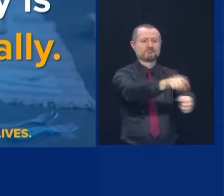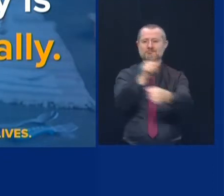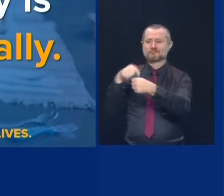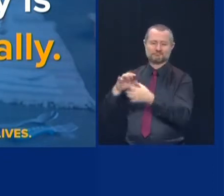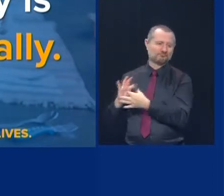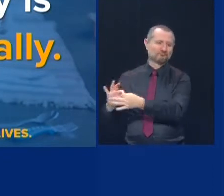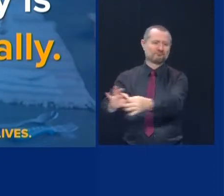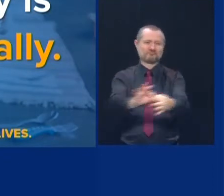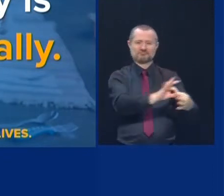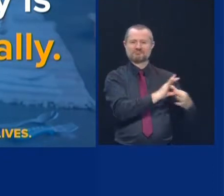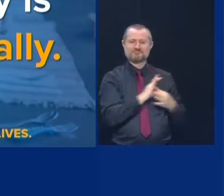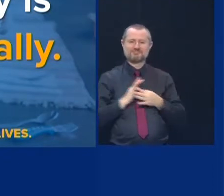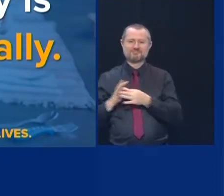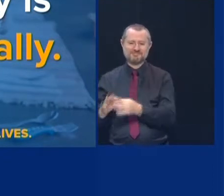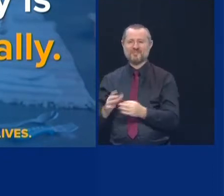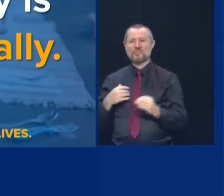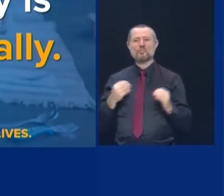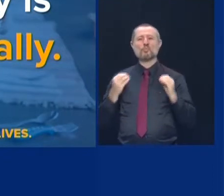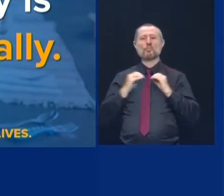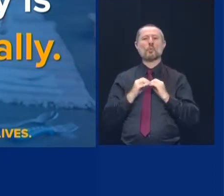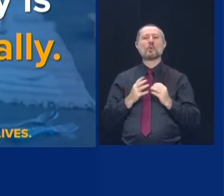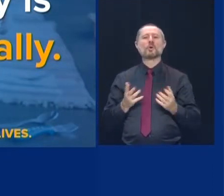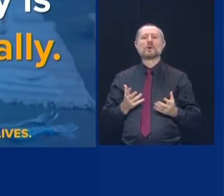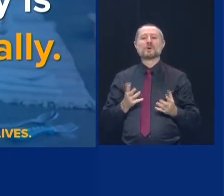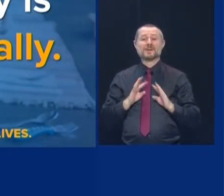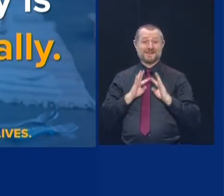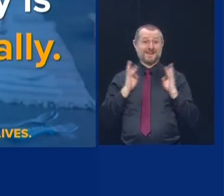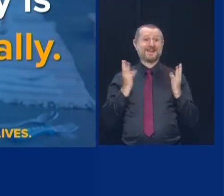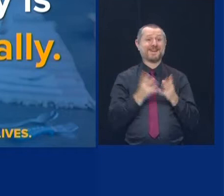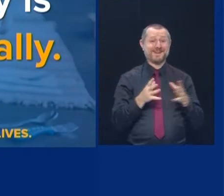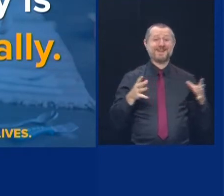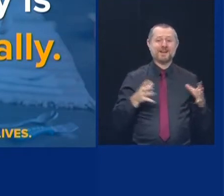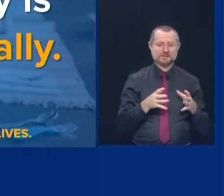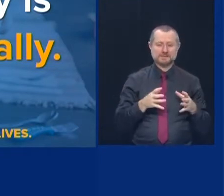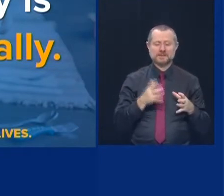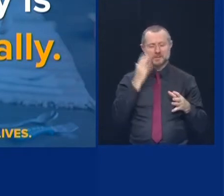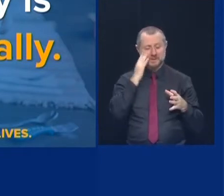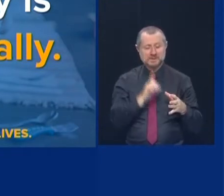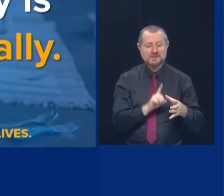BE ALONE PHYSICALLY, BUT WE ARE SPIRITUALLY TOGETHER CELEBRATING